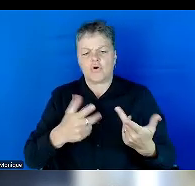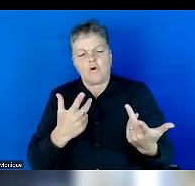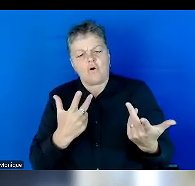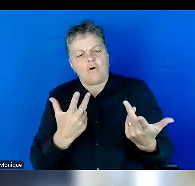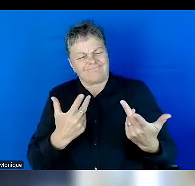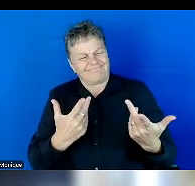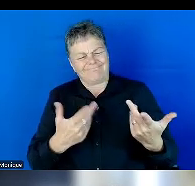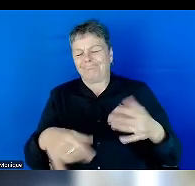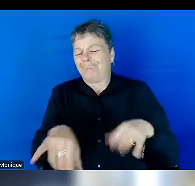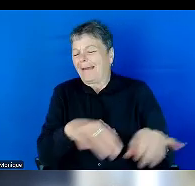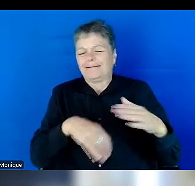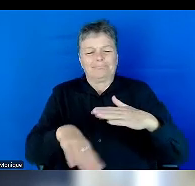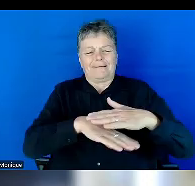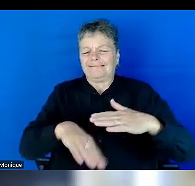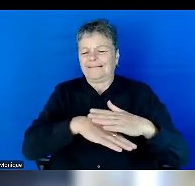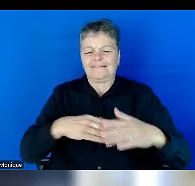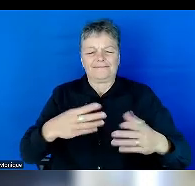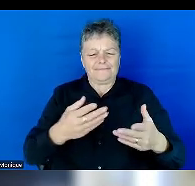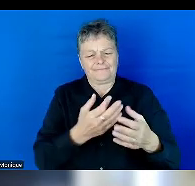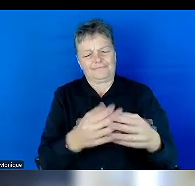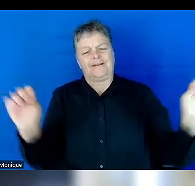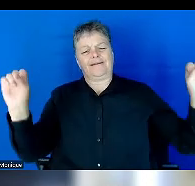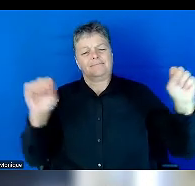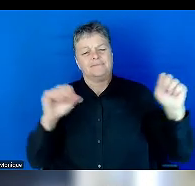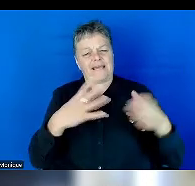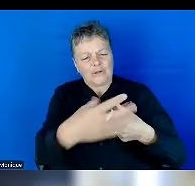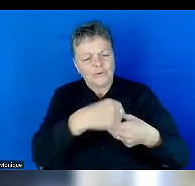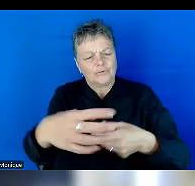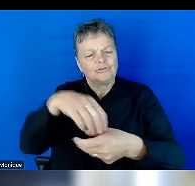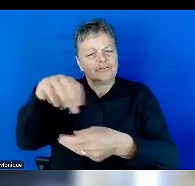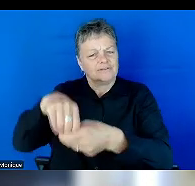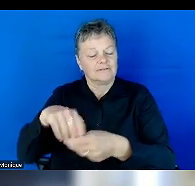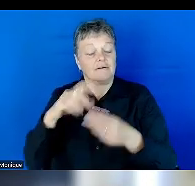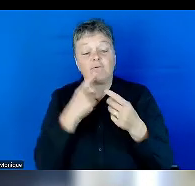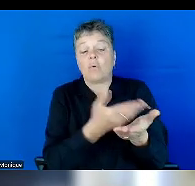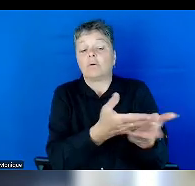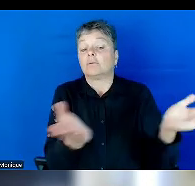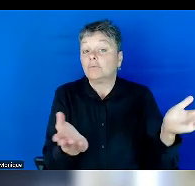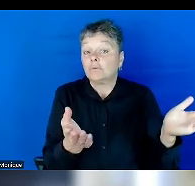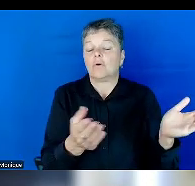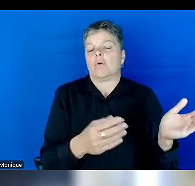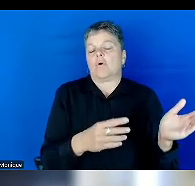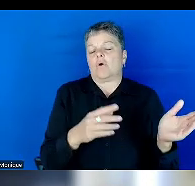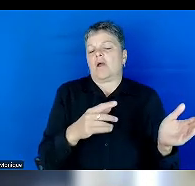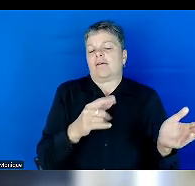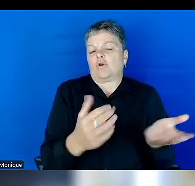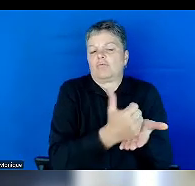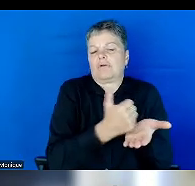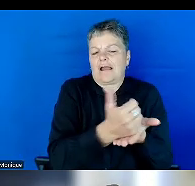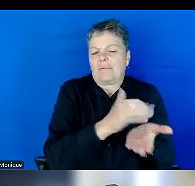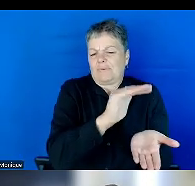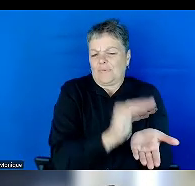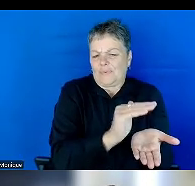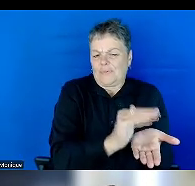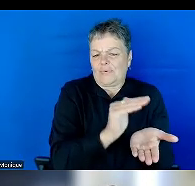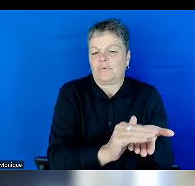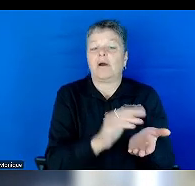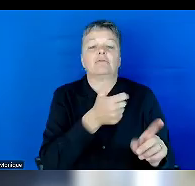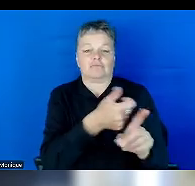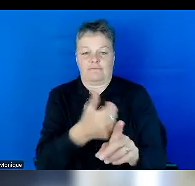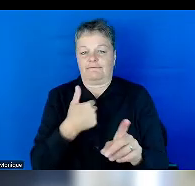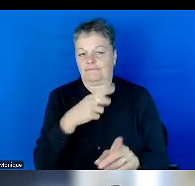with disabilities across Ontario. We are primarily funded by Legal Aid Ontario. So,